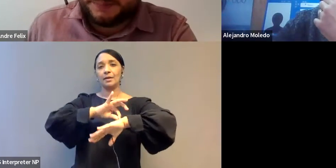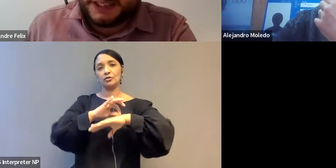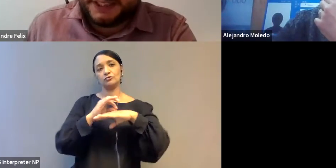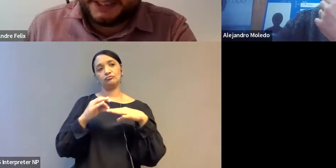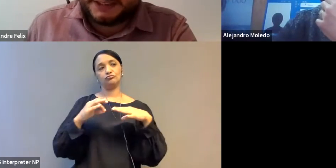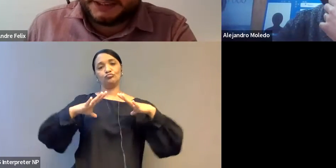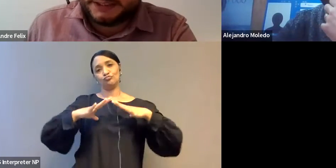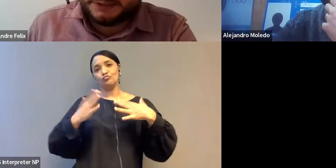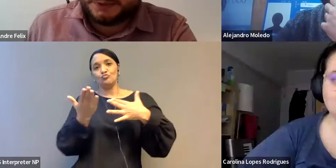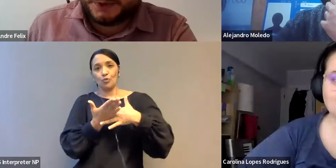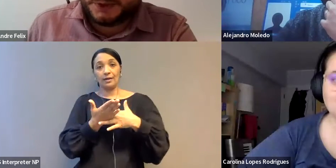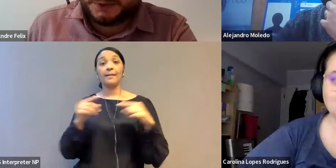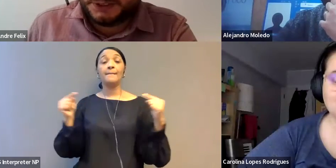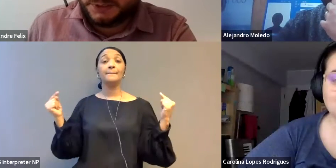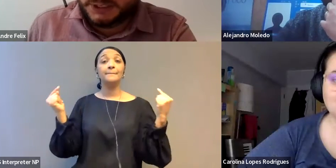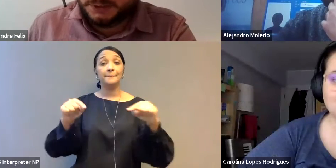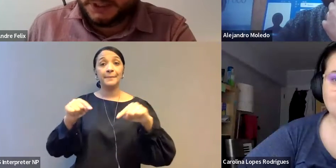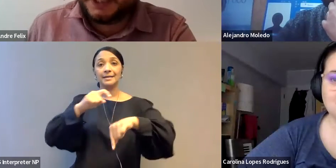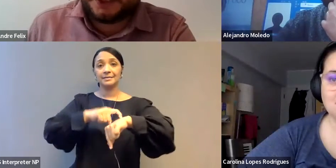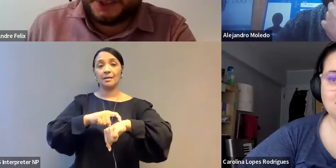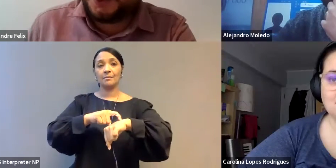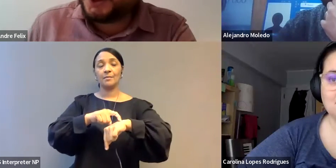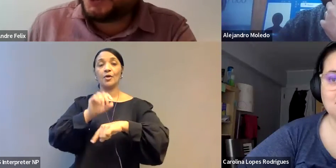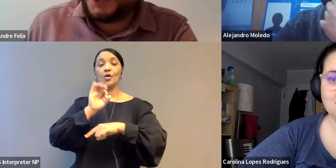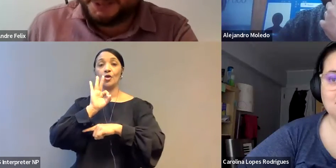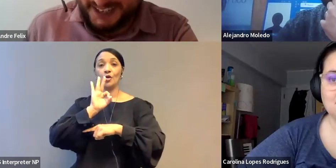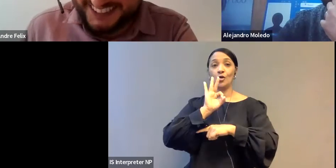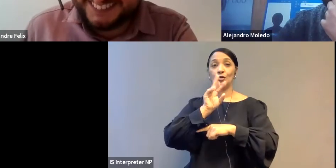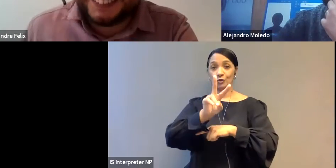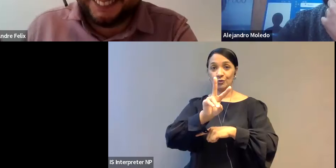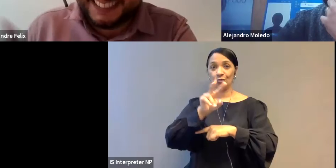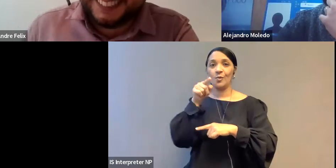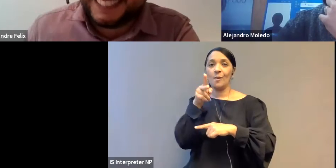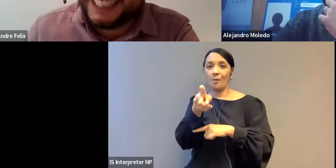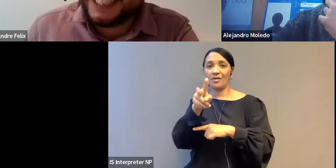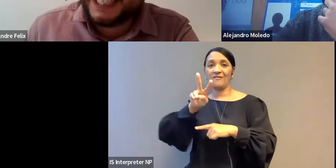We'll come back at 4:50, sorry, 2:55 (10-minute break).